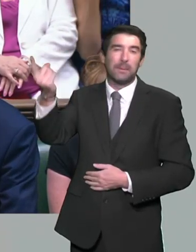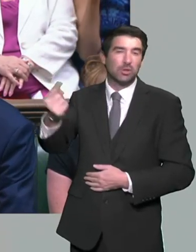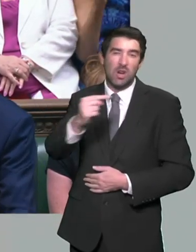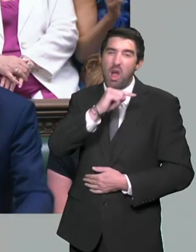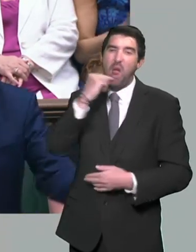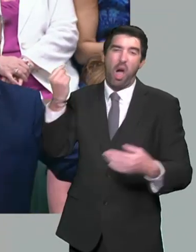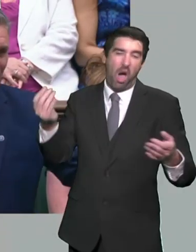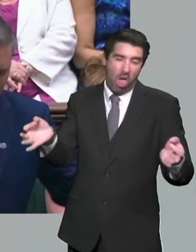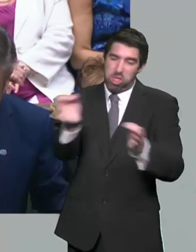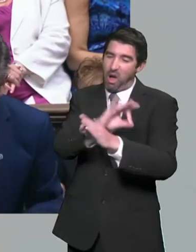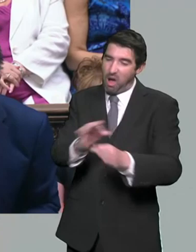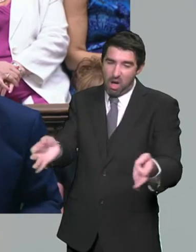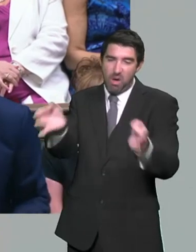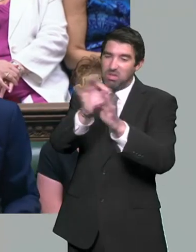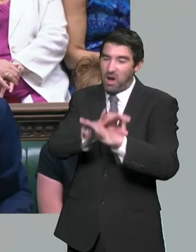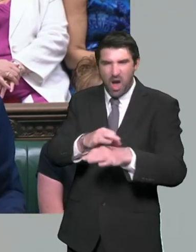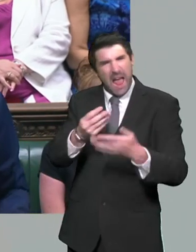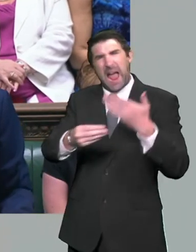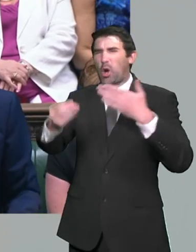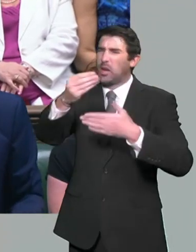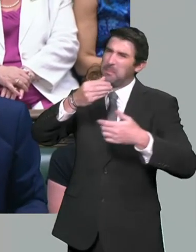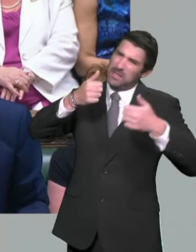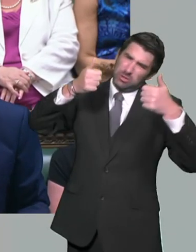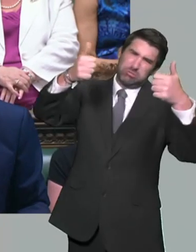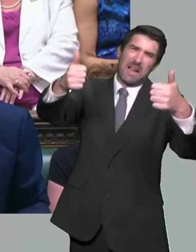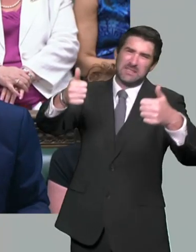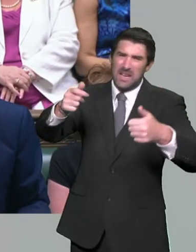everything is going swimmingly, the people should be grateful.